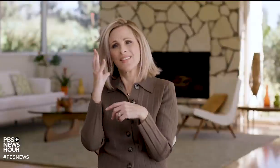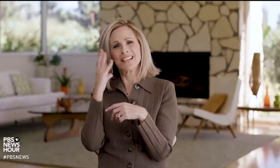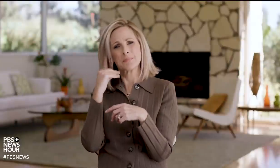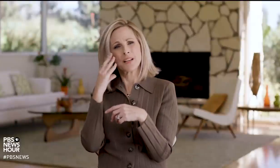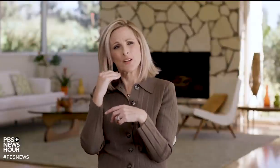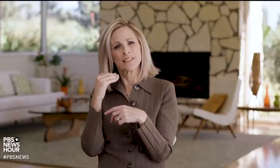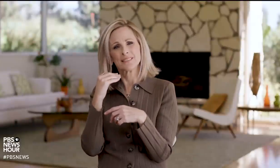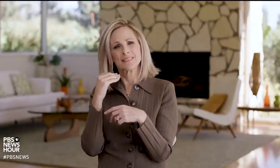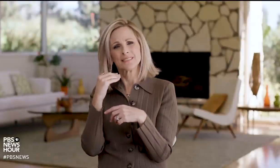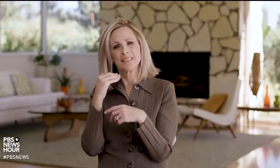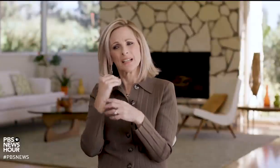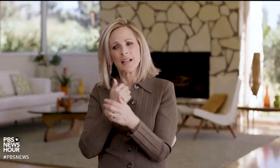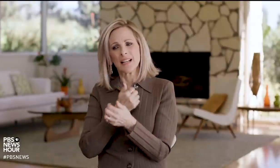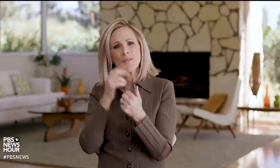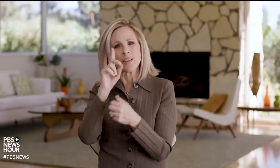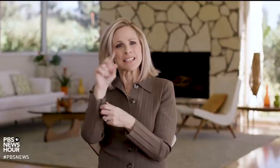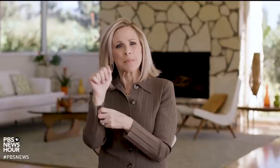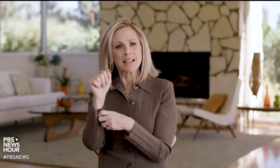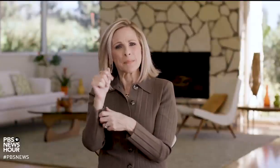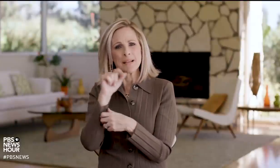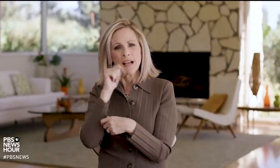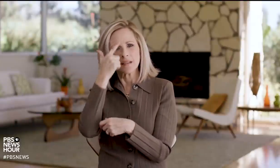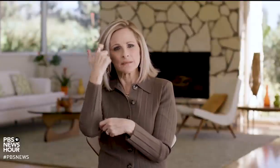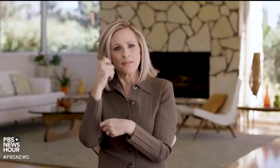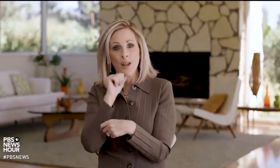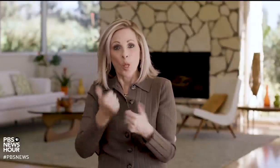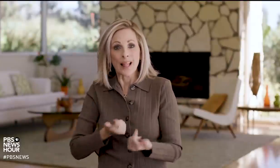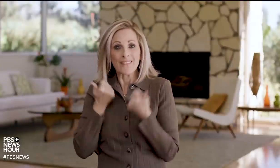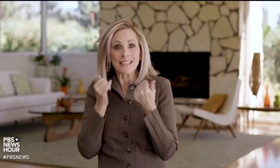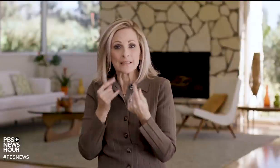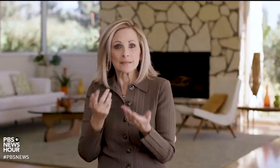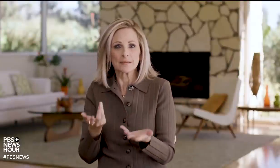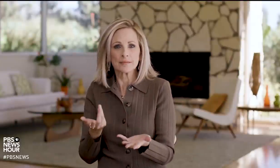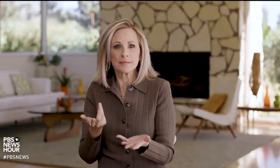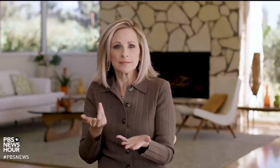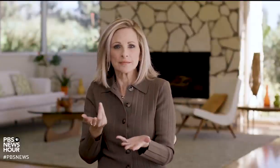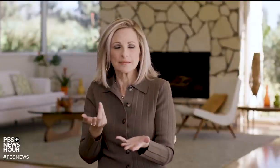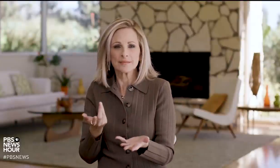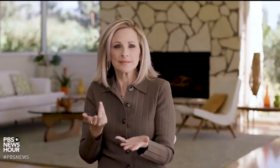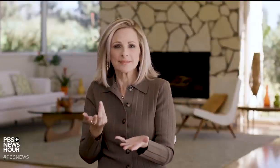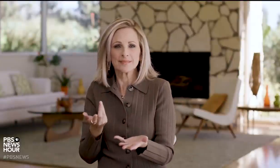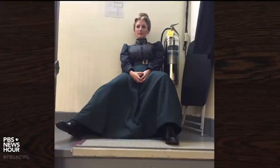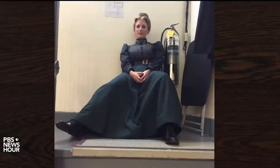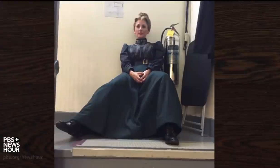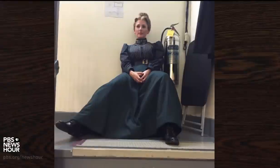don't have the experience of what it's like to live with a disability. They haven't lived it.